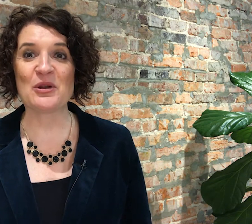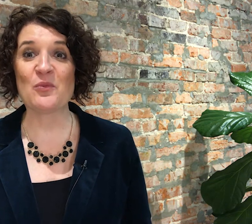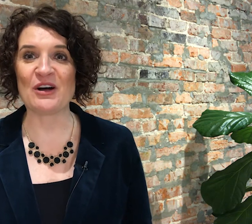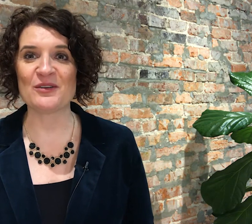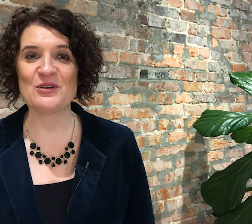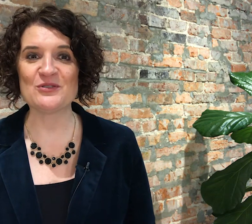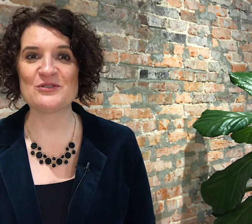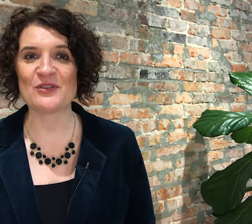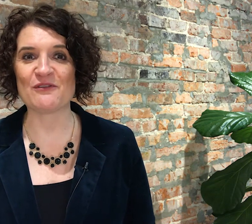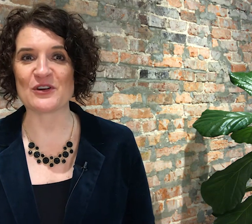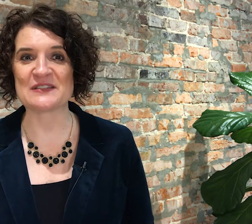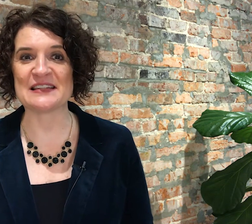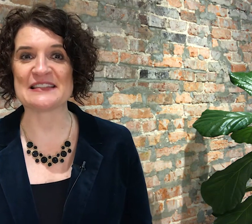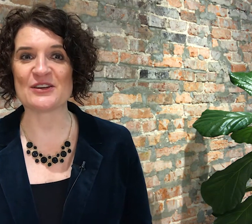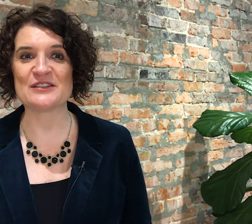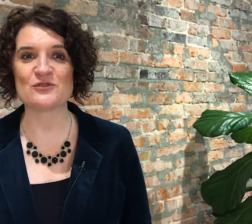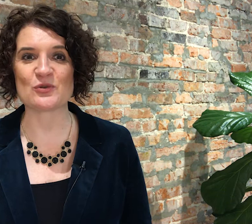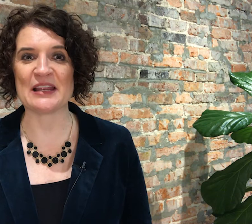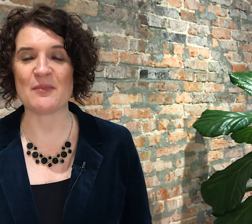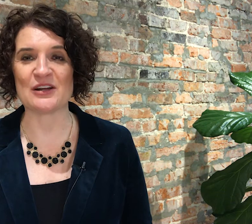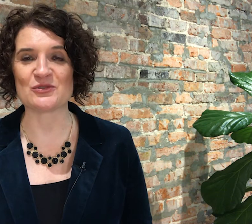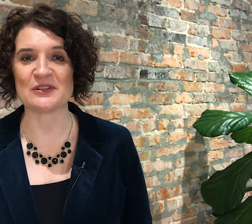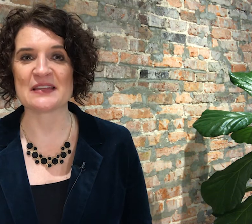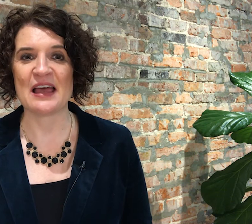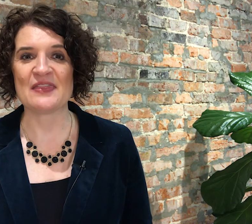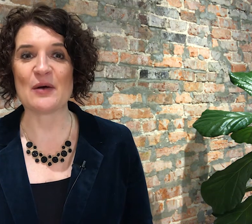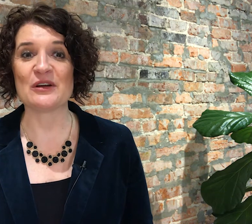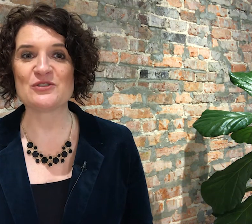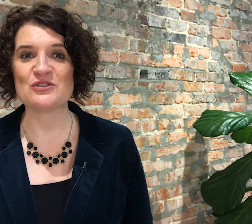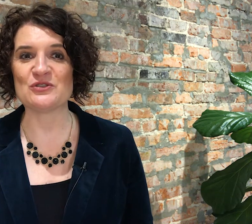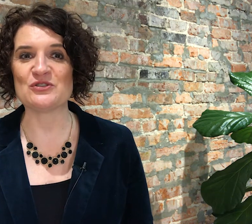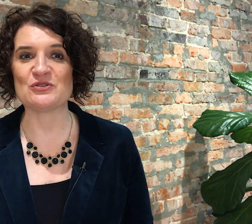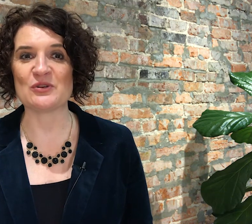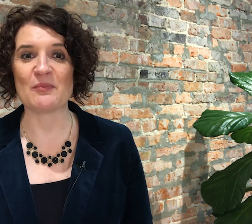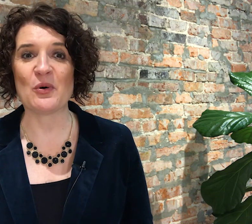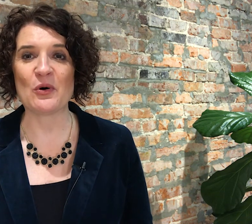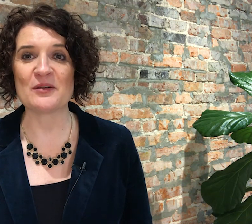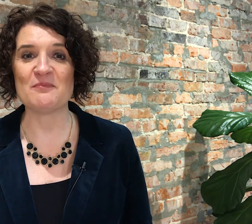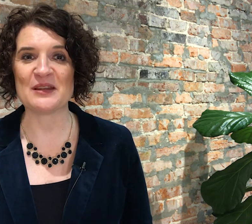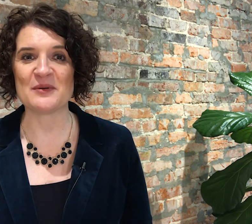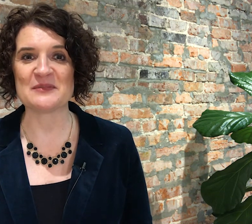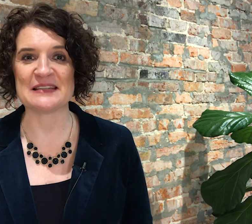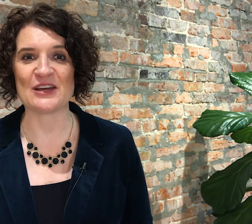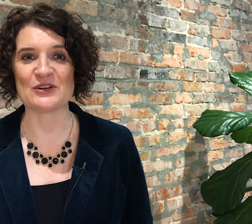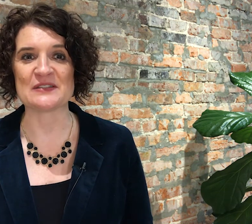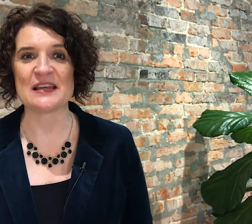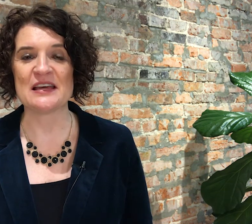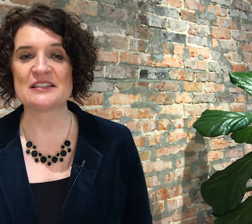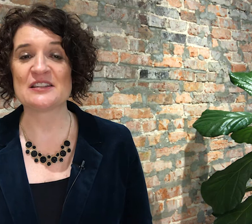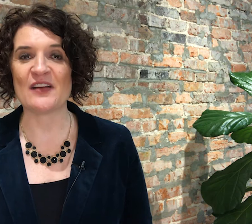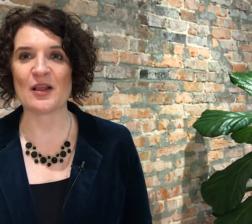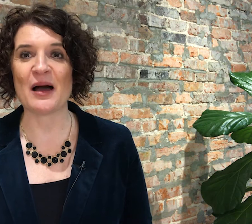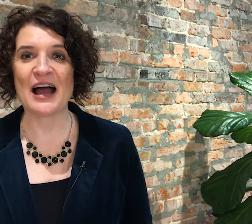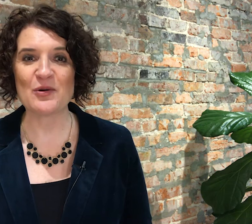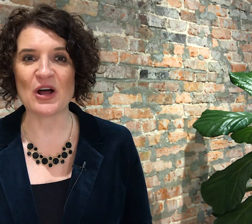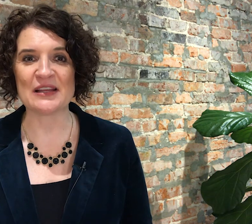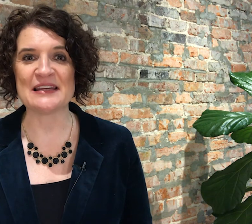I want to welcome you to the first in a series of training modules that will introduce you to important minimum standards to develop